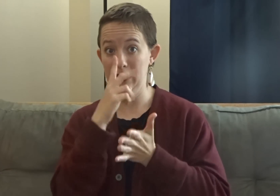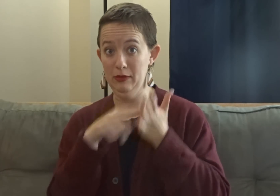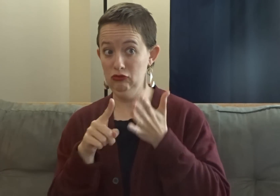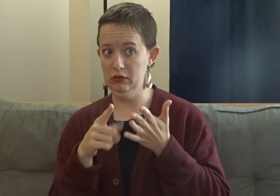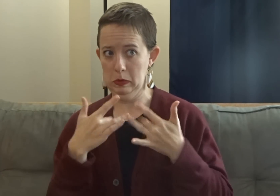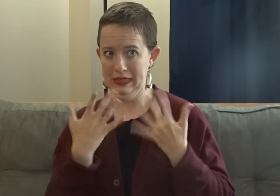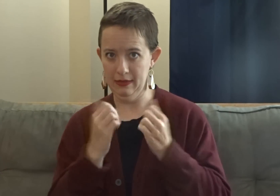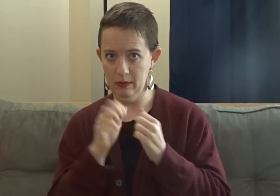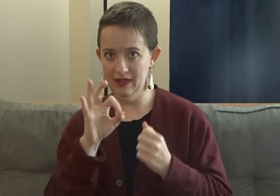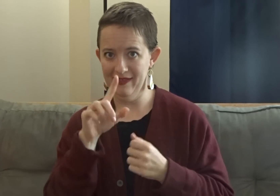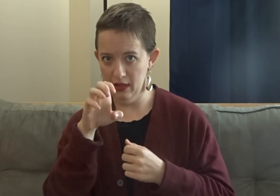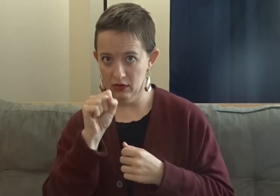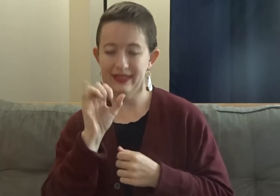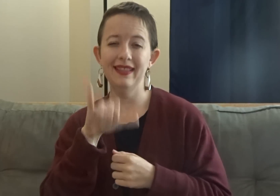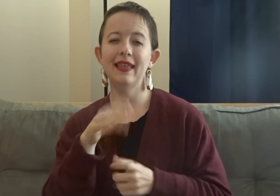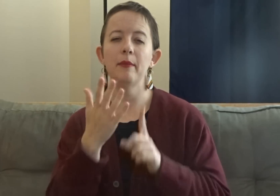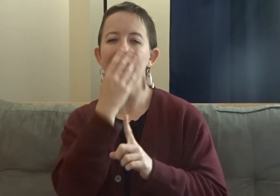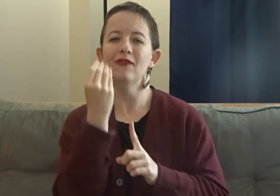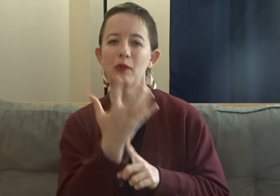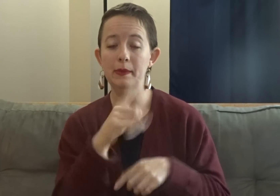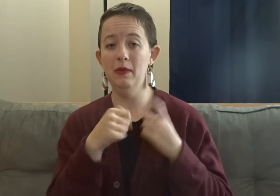Again double check what the follicles are doing.